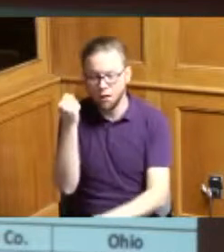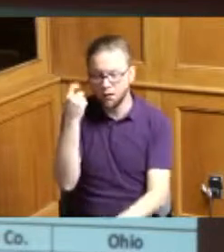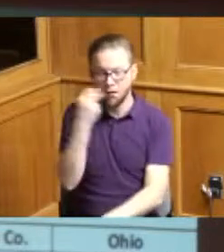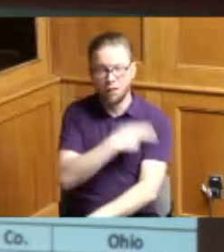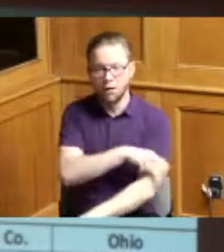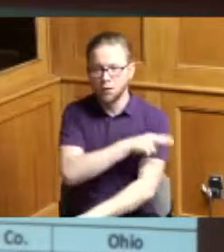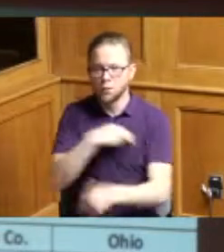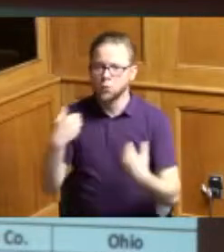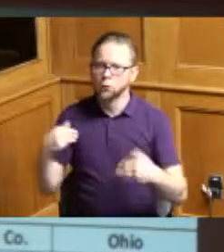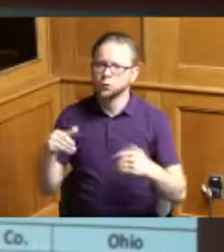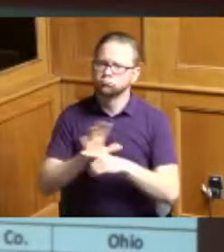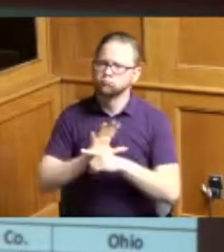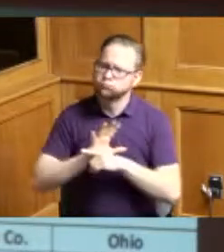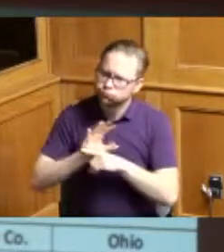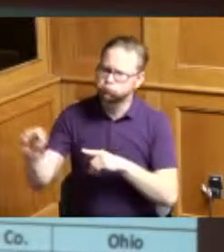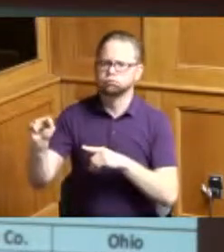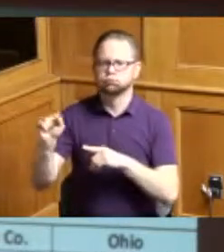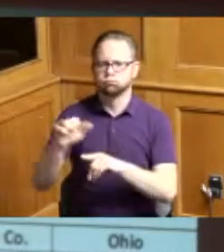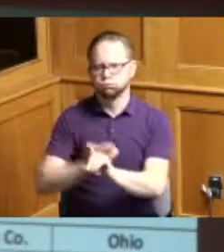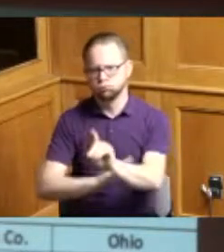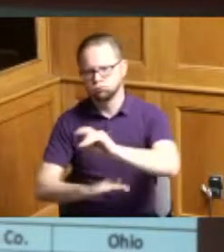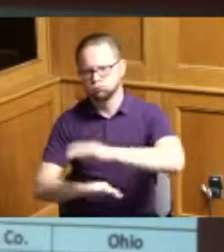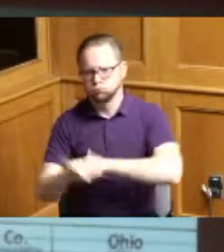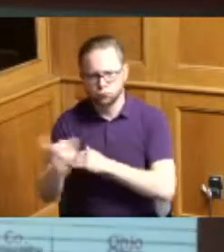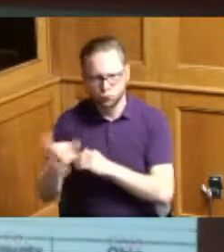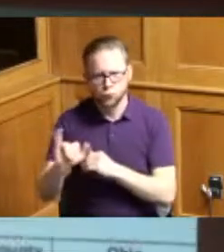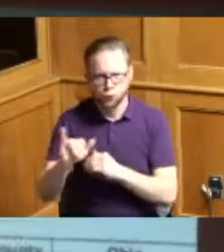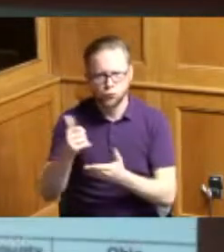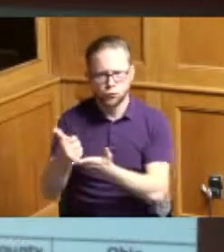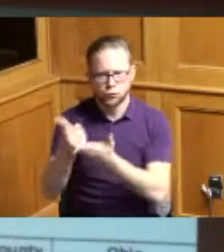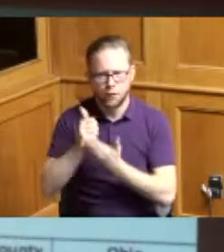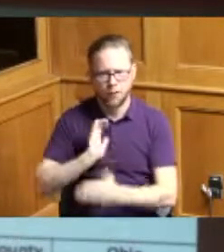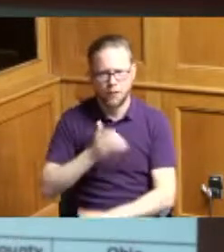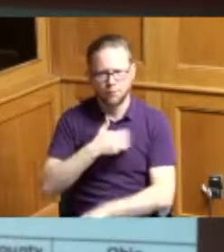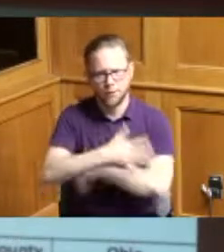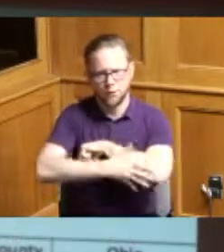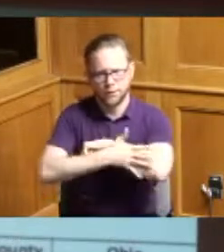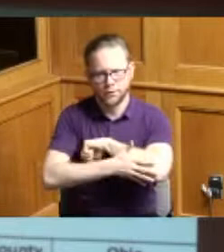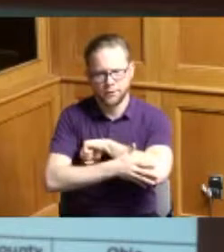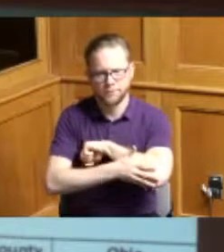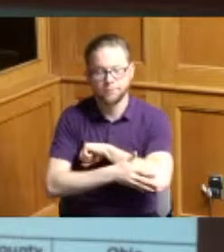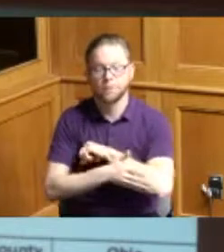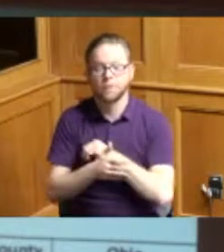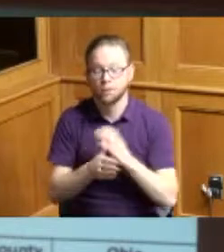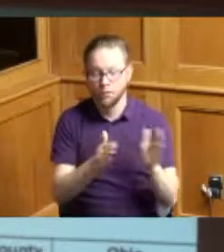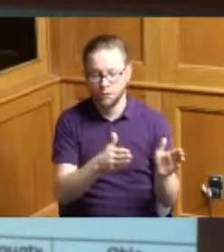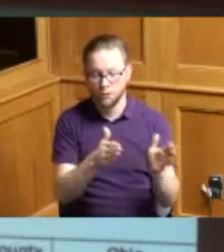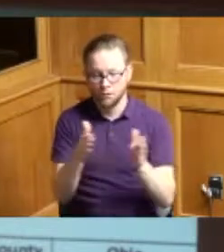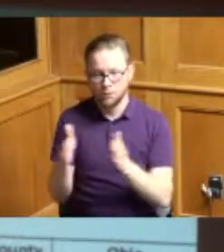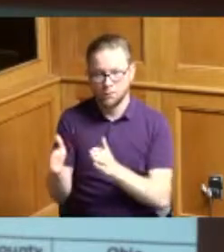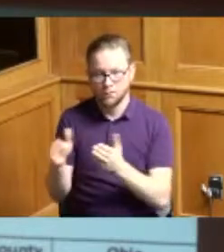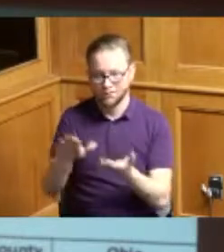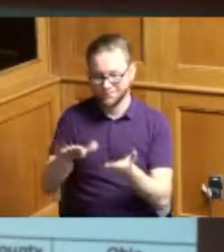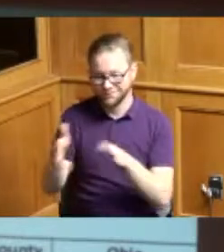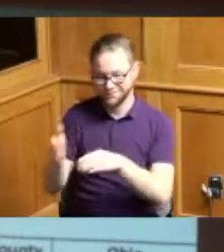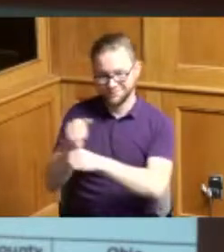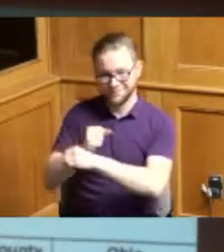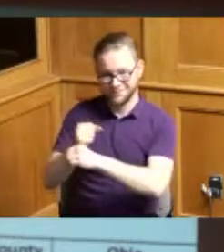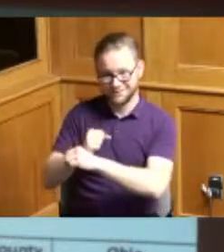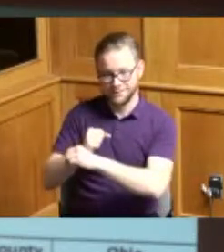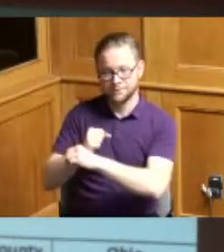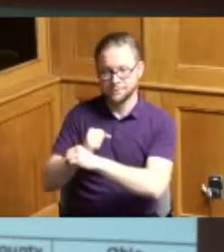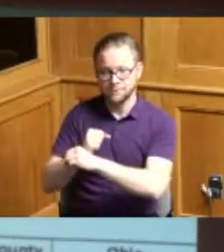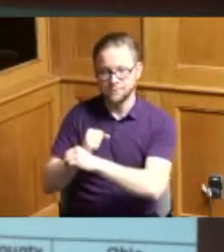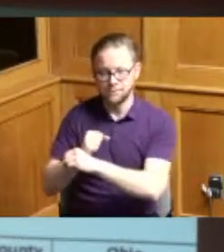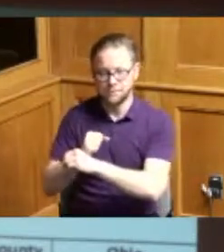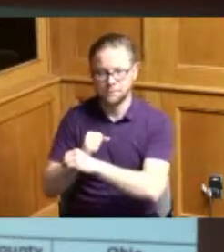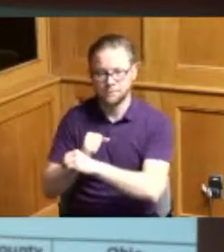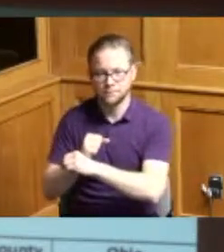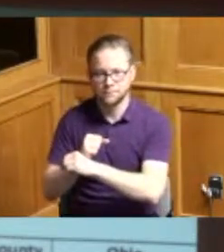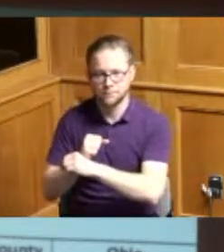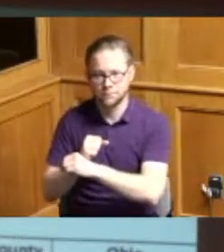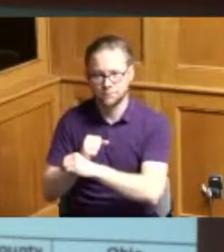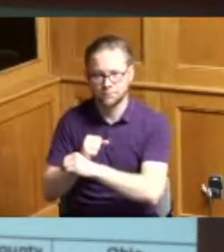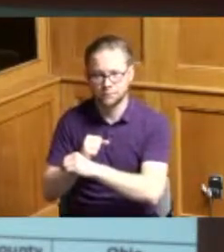a lot here too within our county switching over to death data for proven 19 see somewhat similar